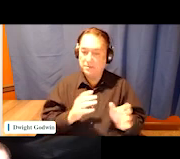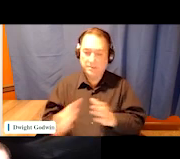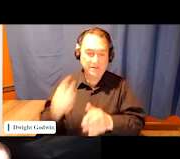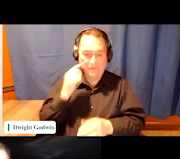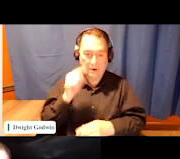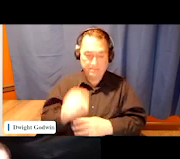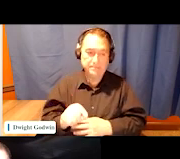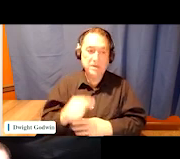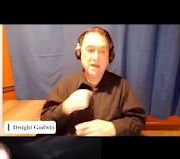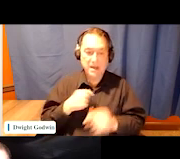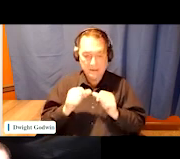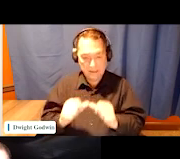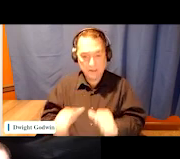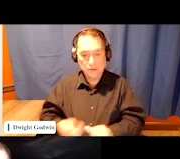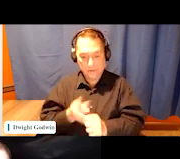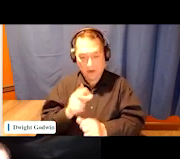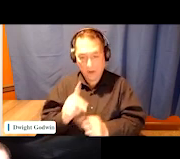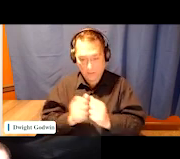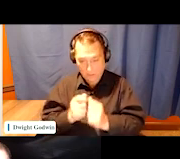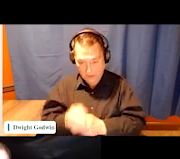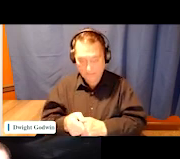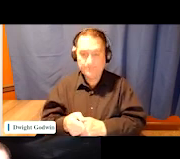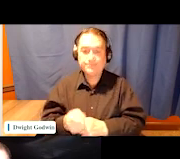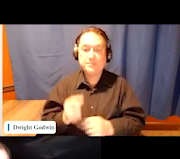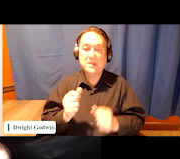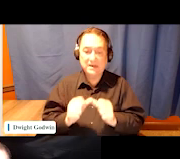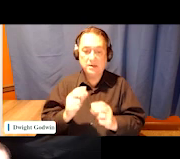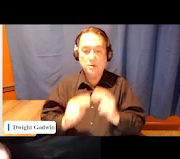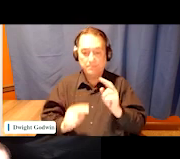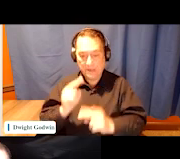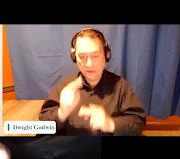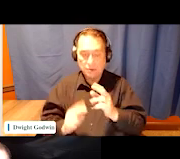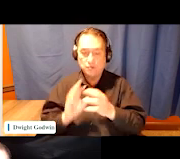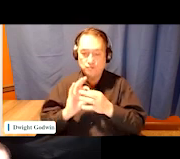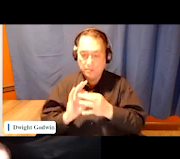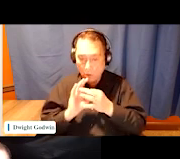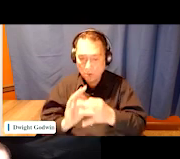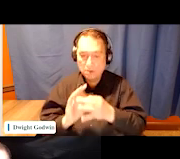I continued to follow up, I continued to build rapport, continued to share my lived experience,